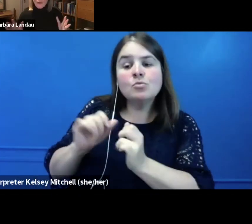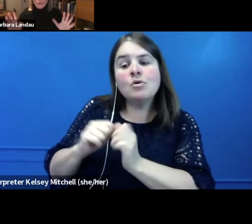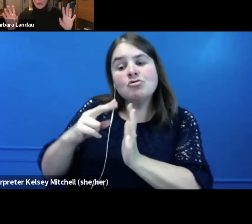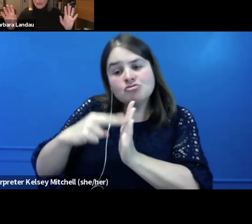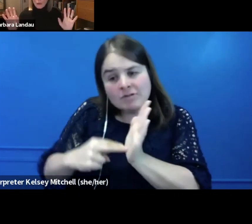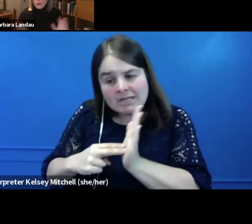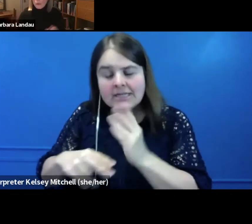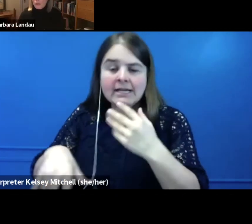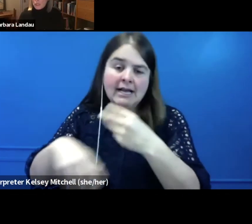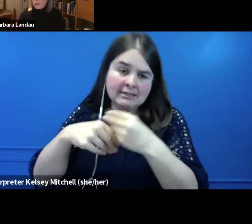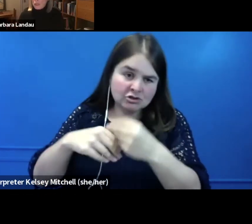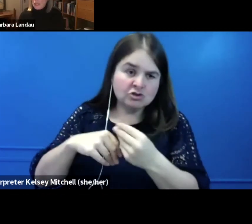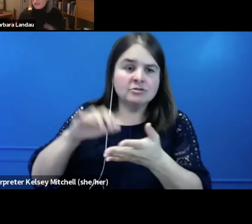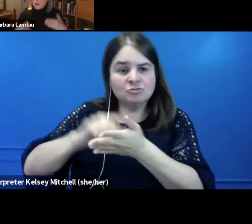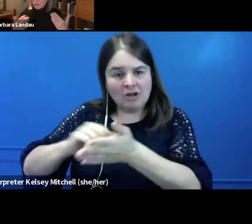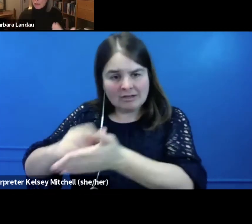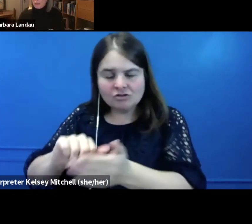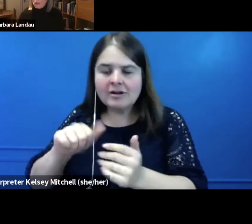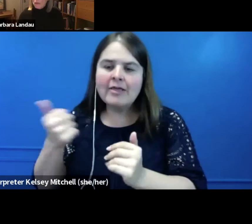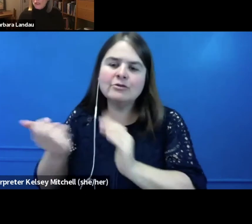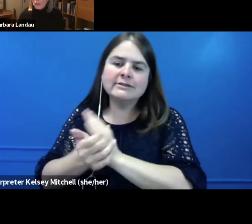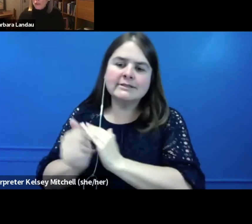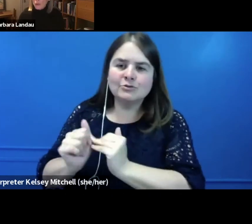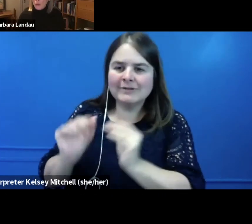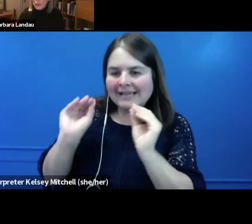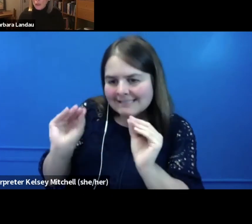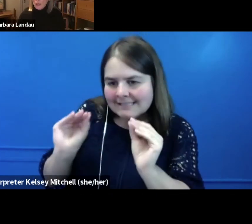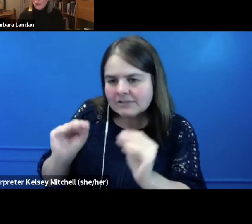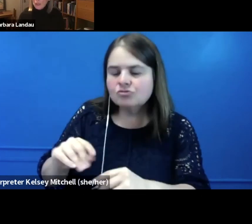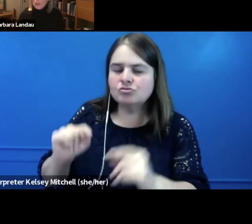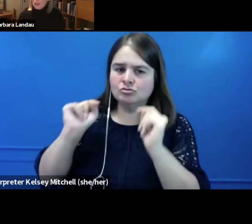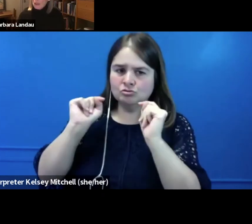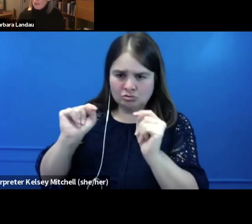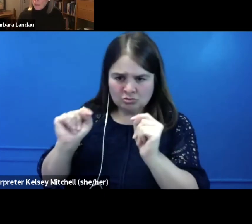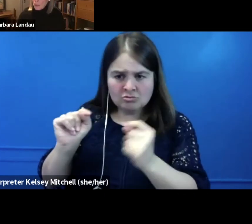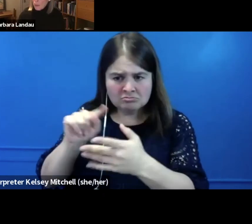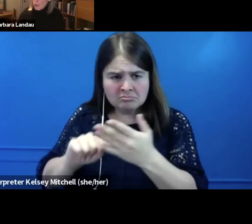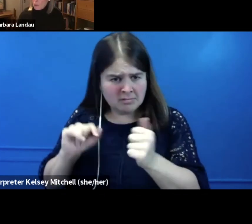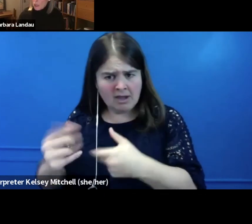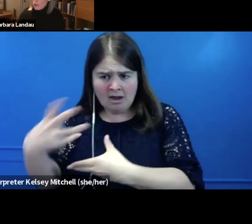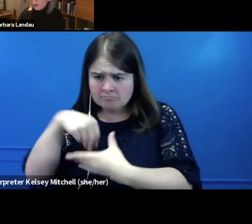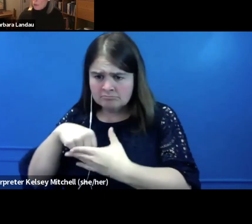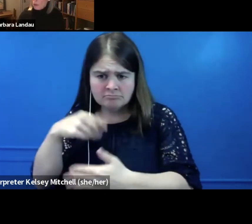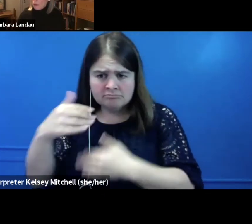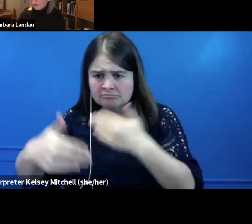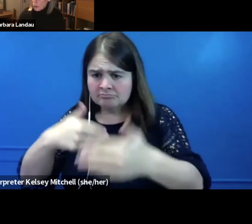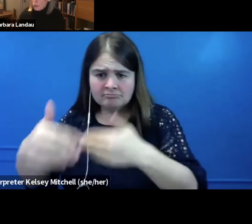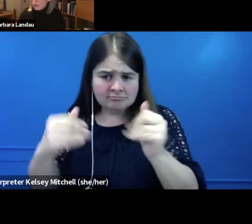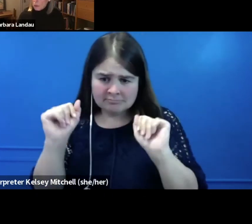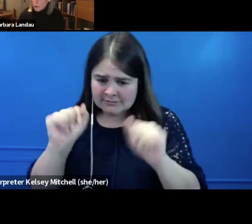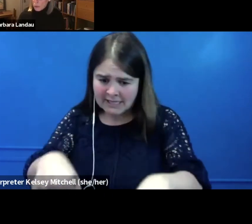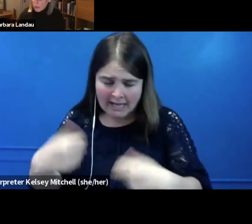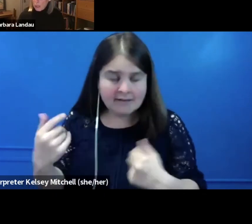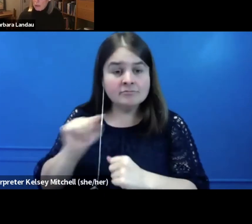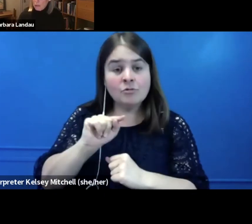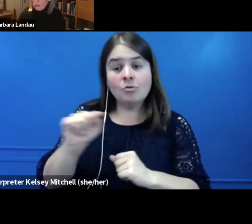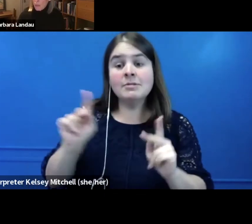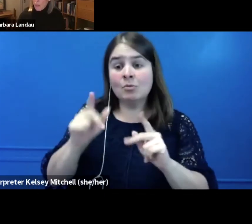what i call tutored skills things that you have to have interventions for people with williams syndrome do learn